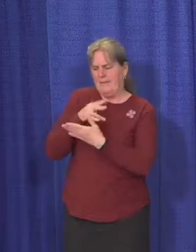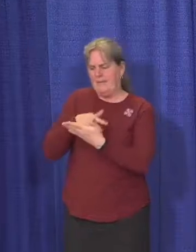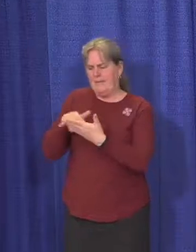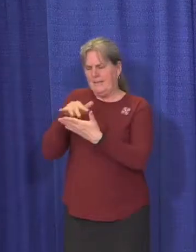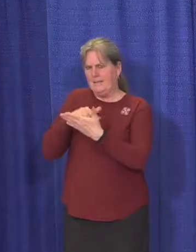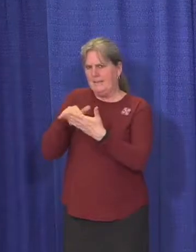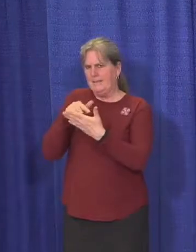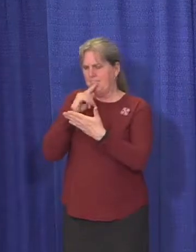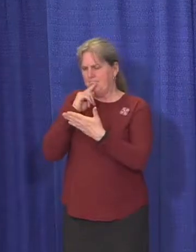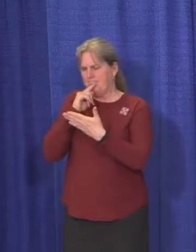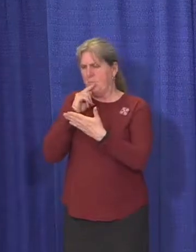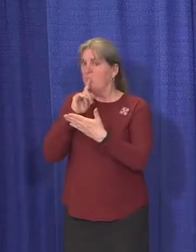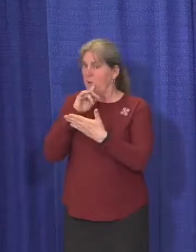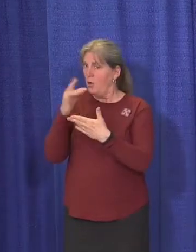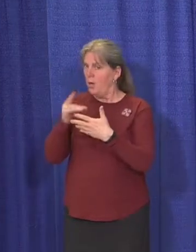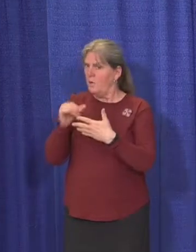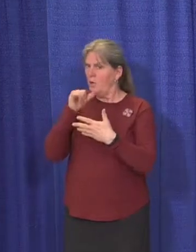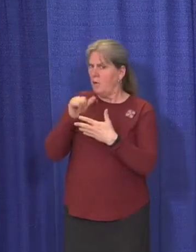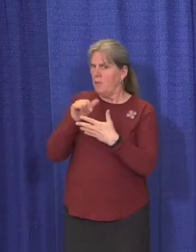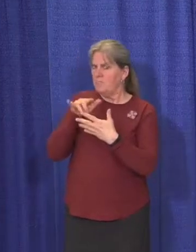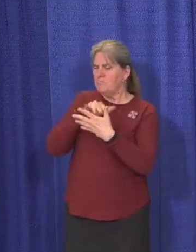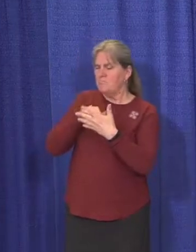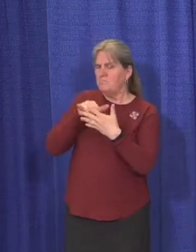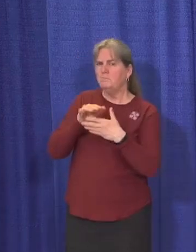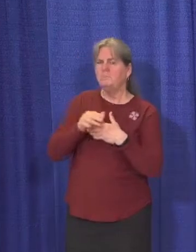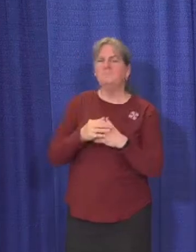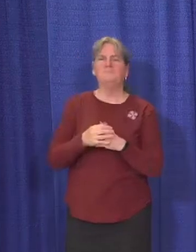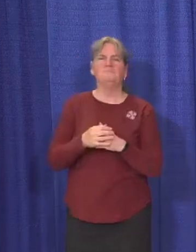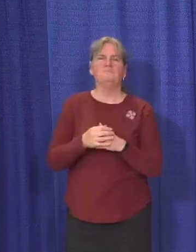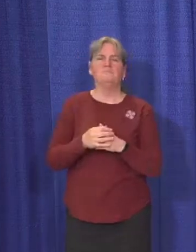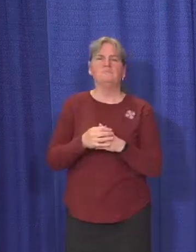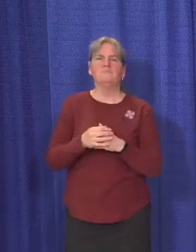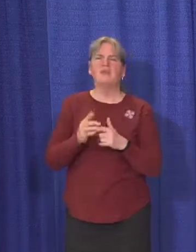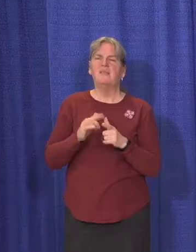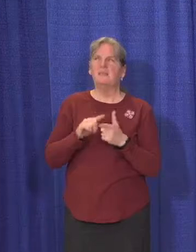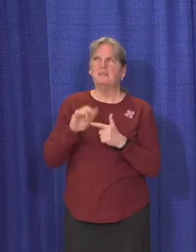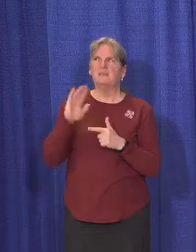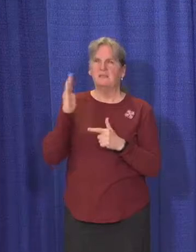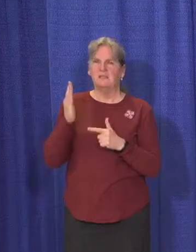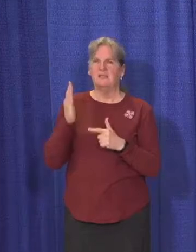supplies. Just so we knew what our options